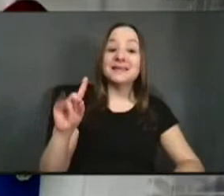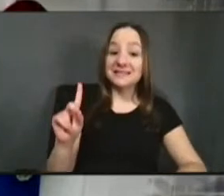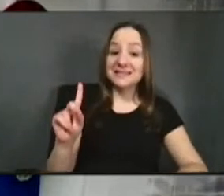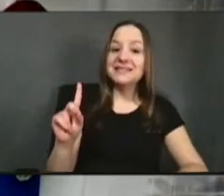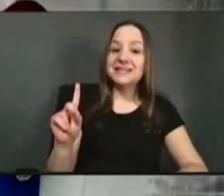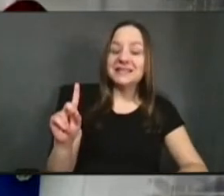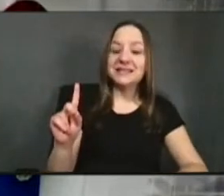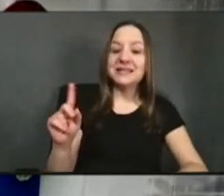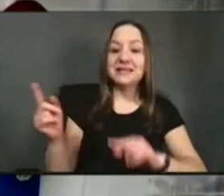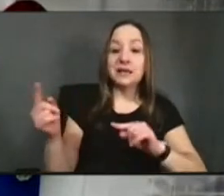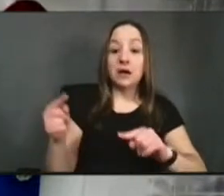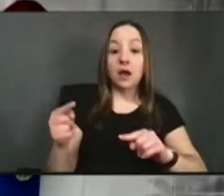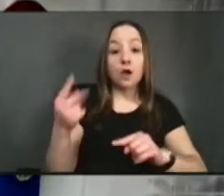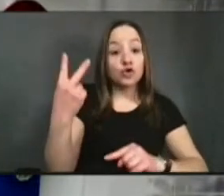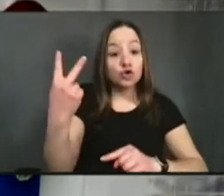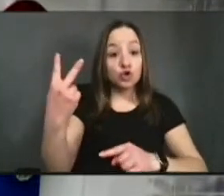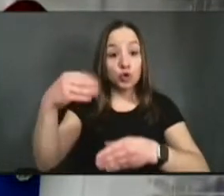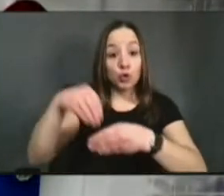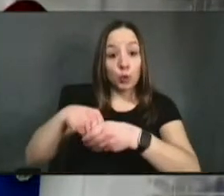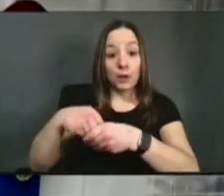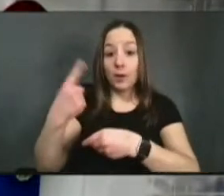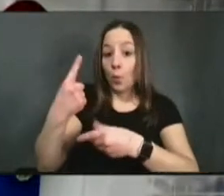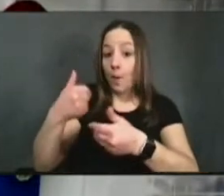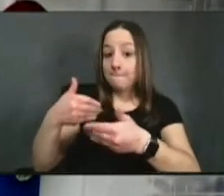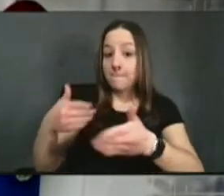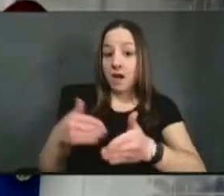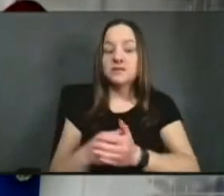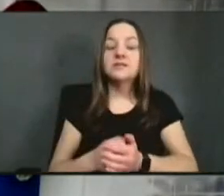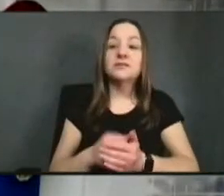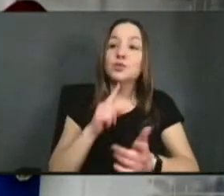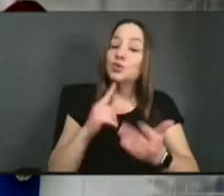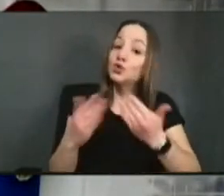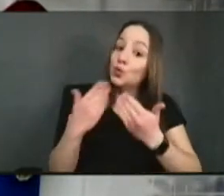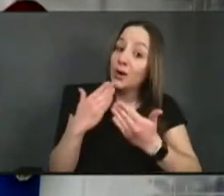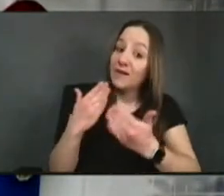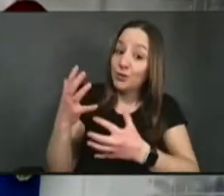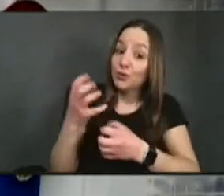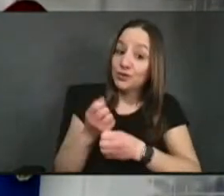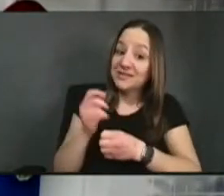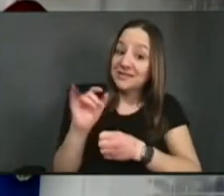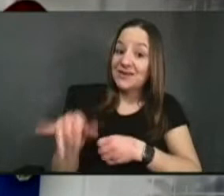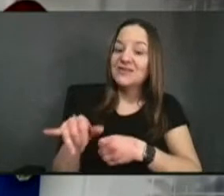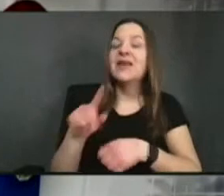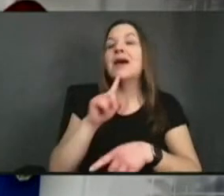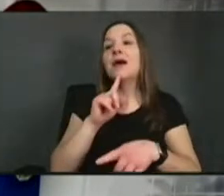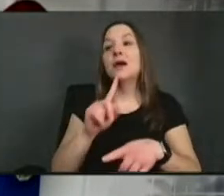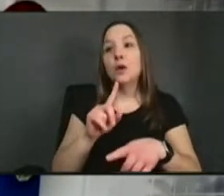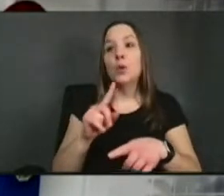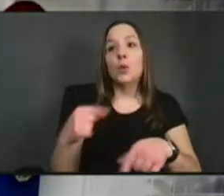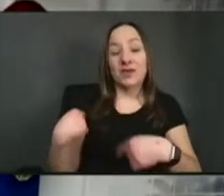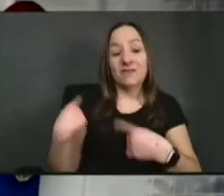staff. They did come to a box